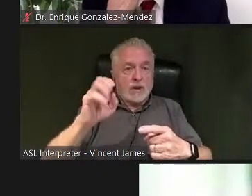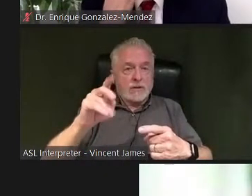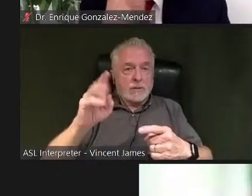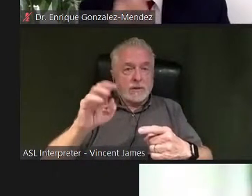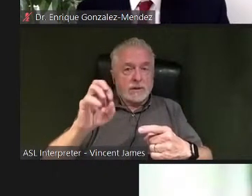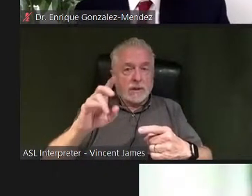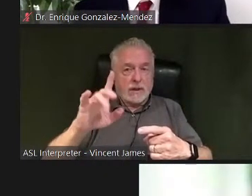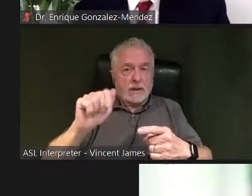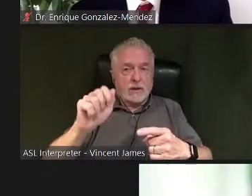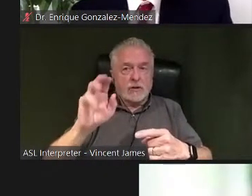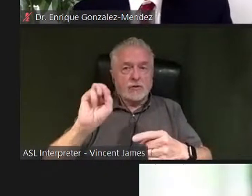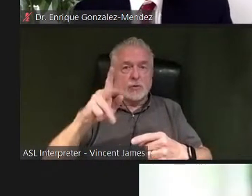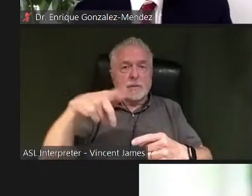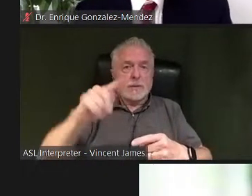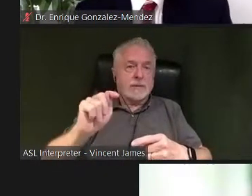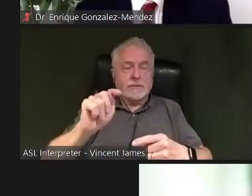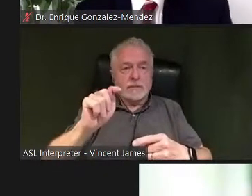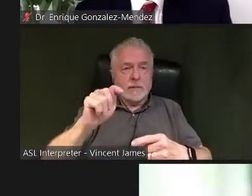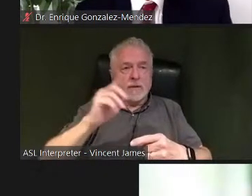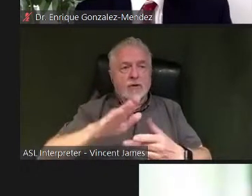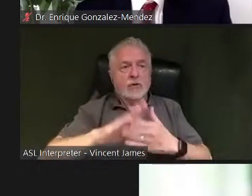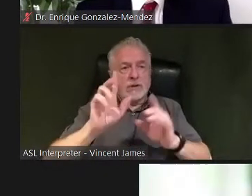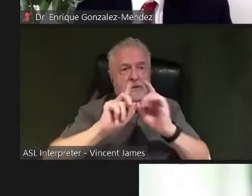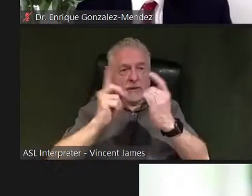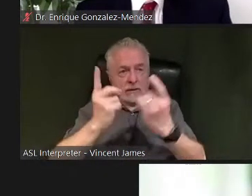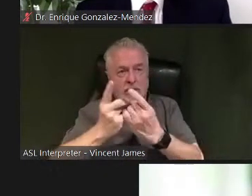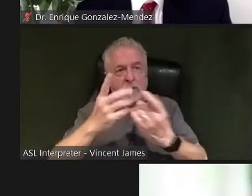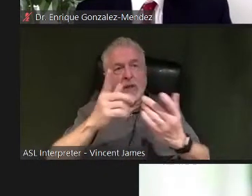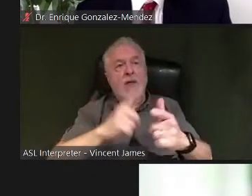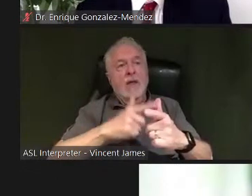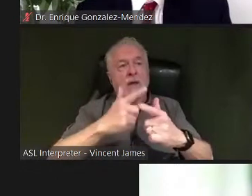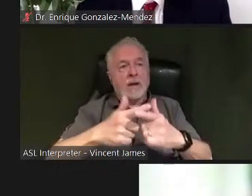superintendent of the school district and then the doctor, Dr.